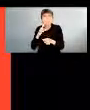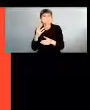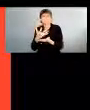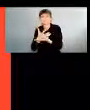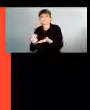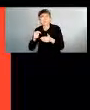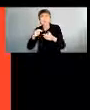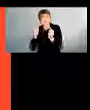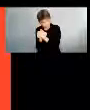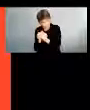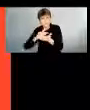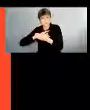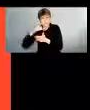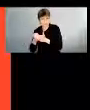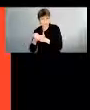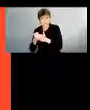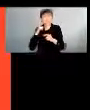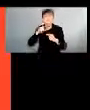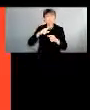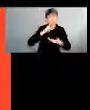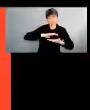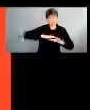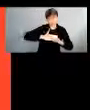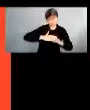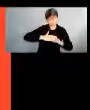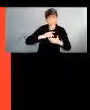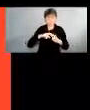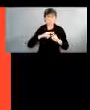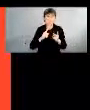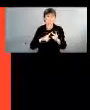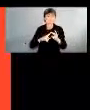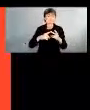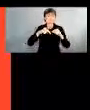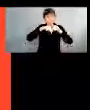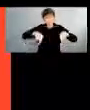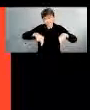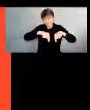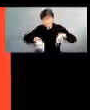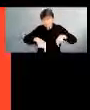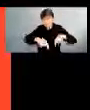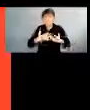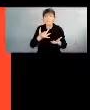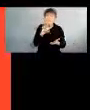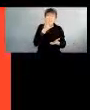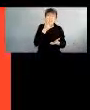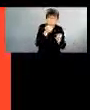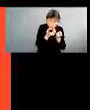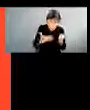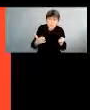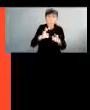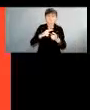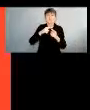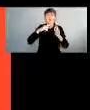purchase of a new laptop, a kiln, a camera, lighting equipment, or an instrument. So,